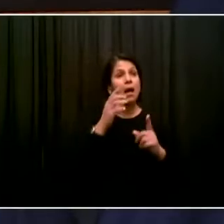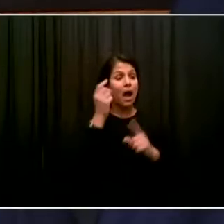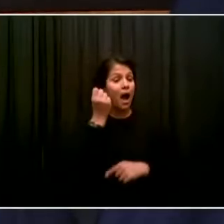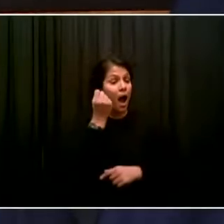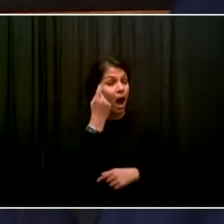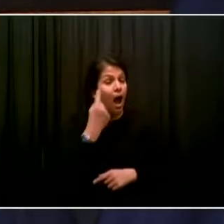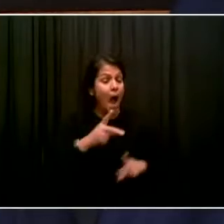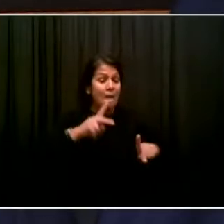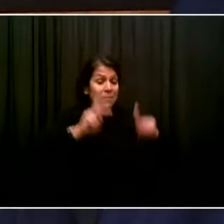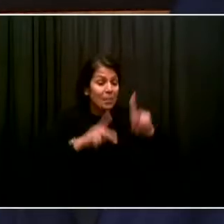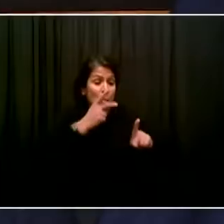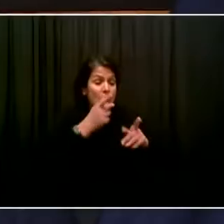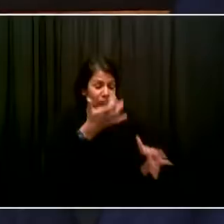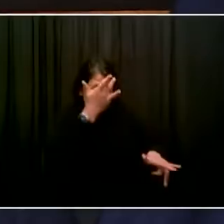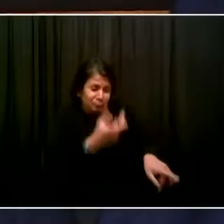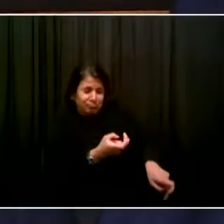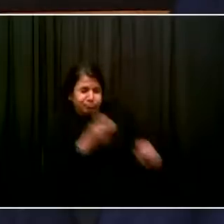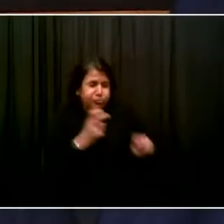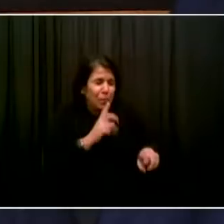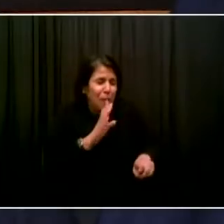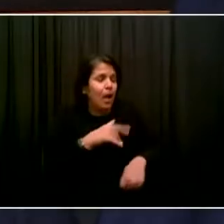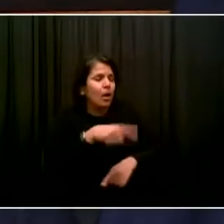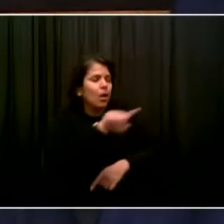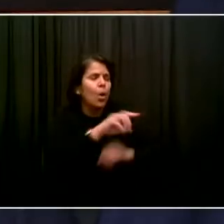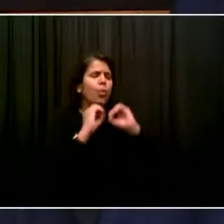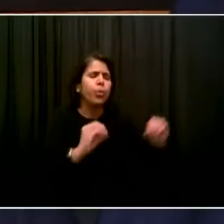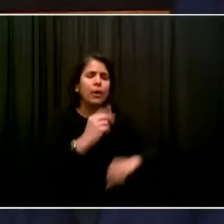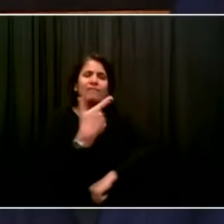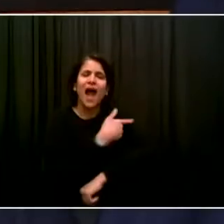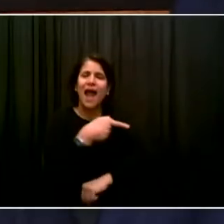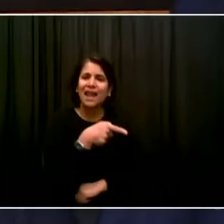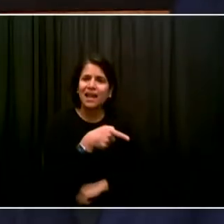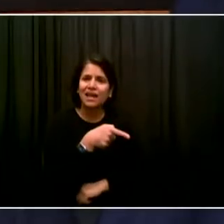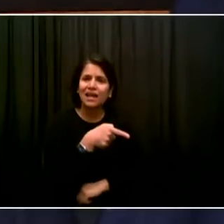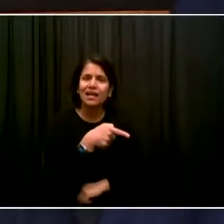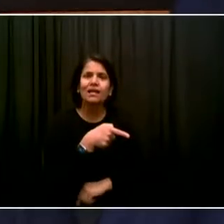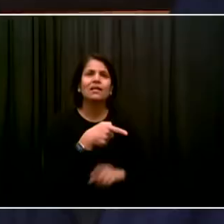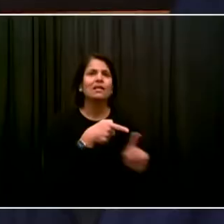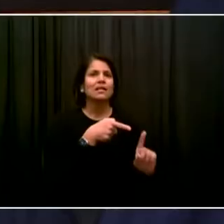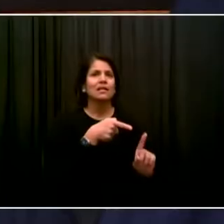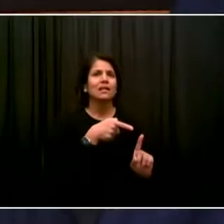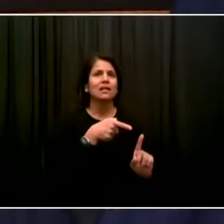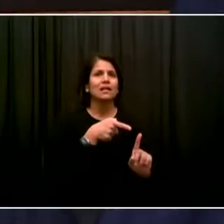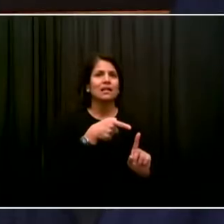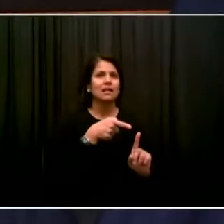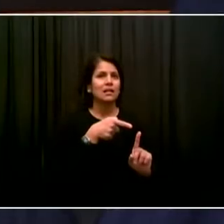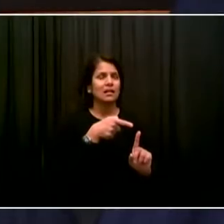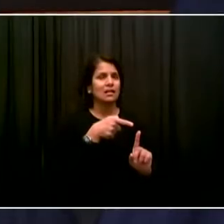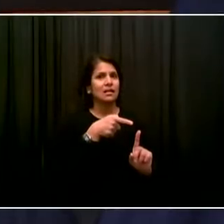PATIRCULARLY THOSE NOT